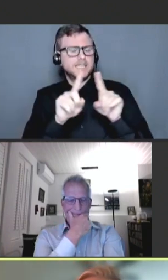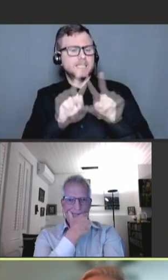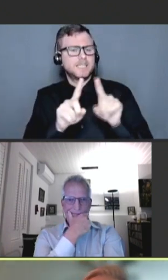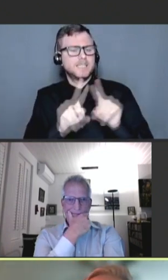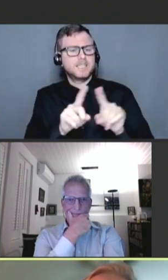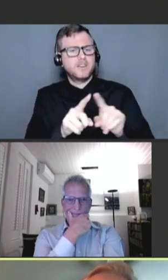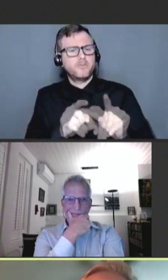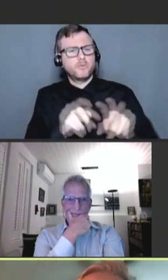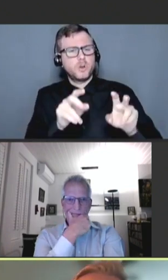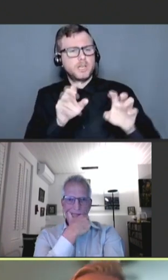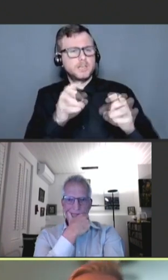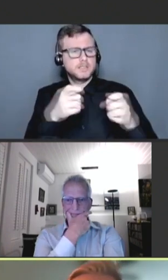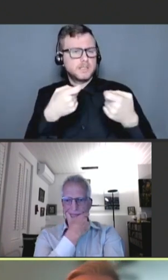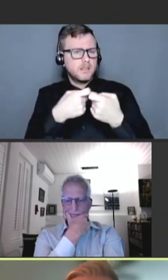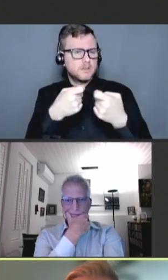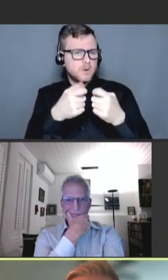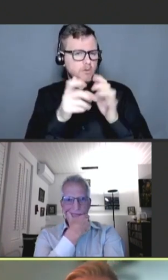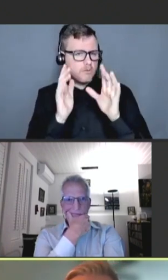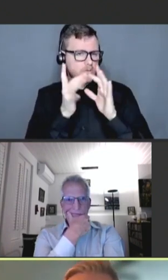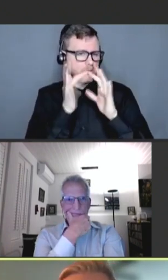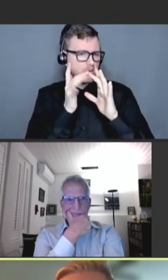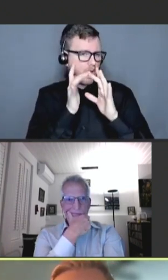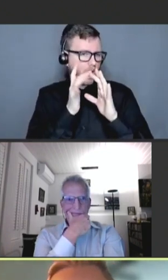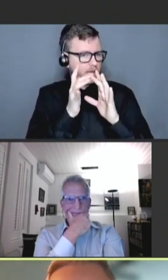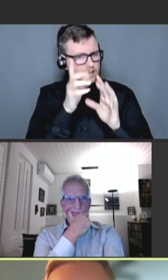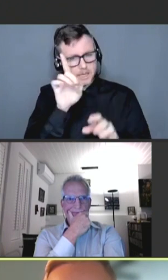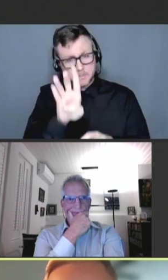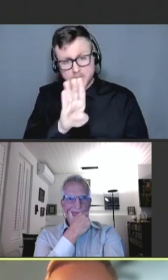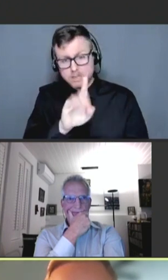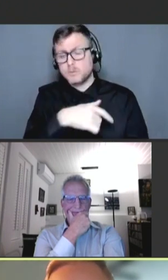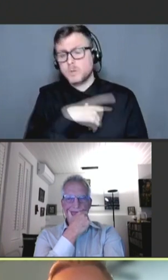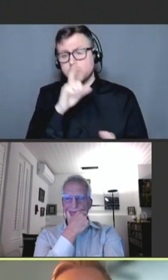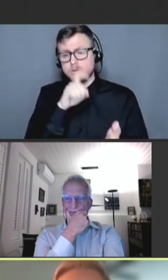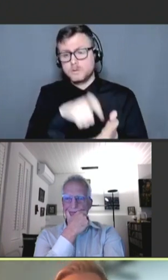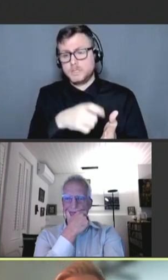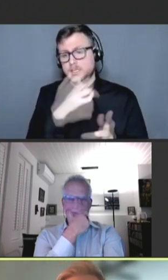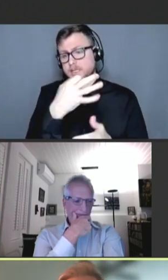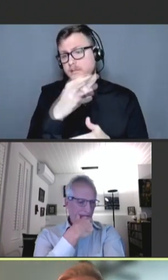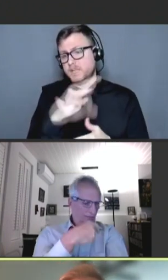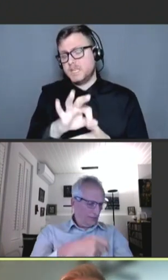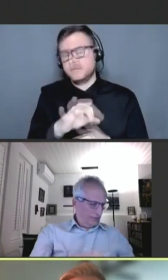Following screening and eligibility review, we identified a total of 17 studies to be included.